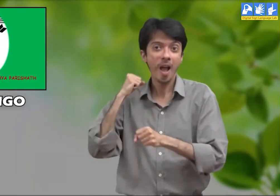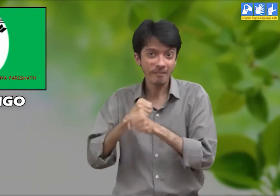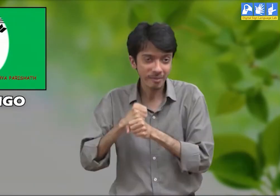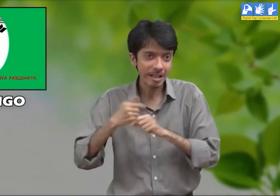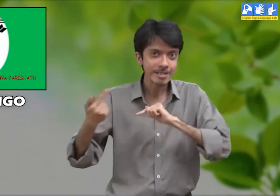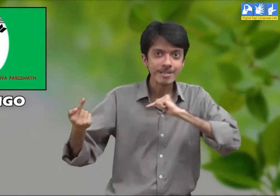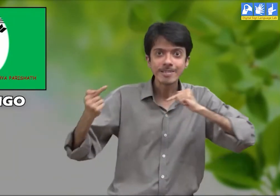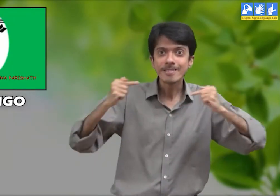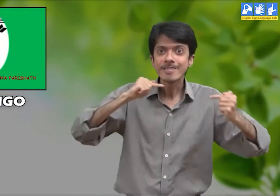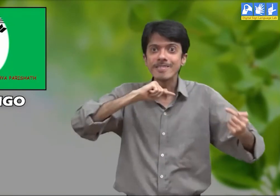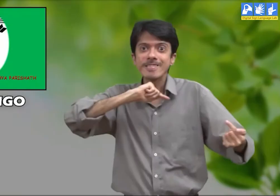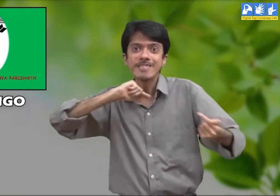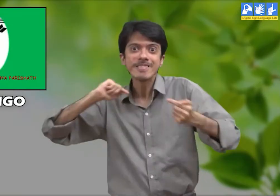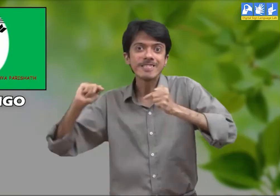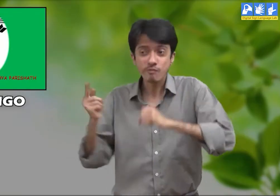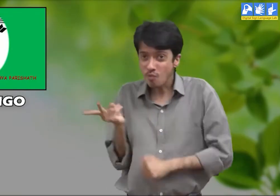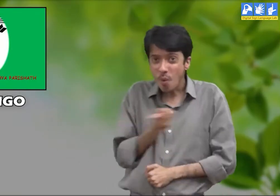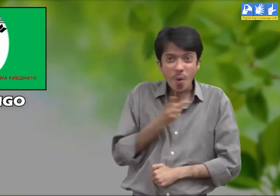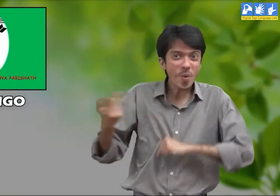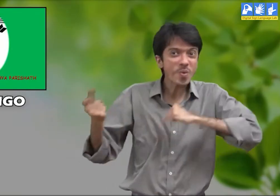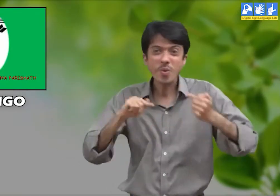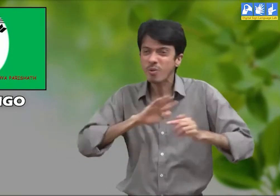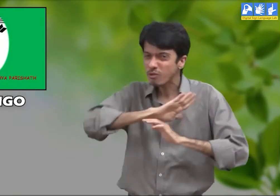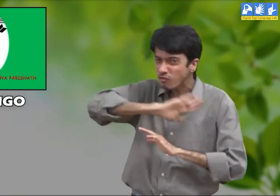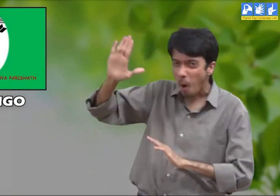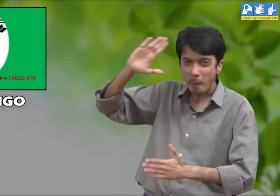A large number of people participated in this movement.